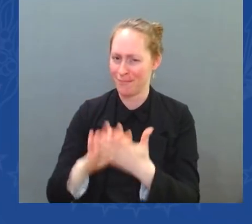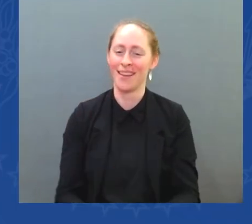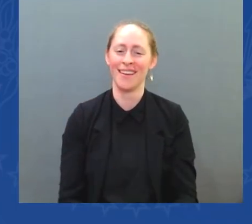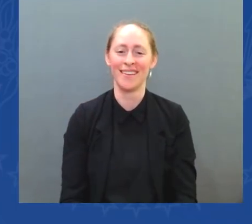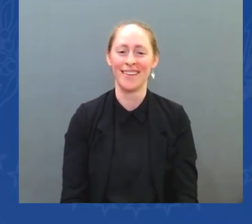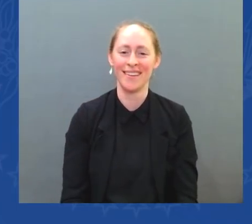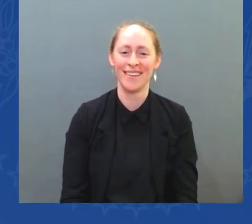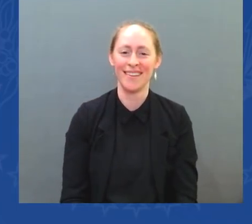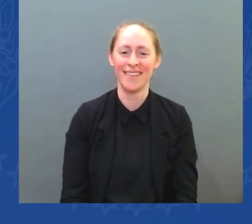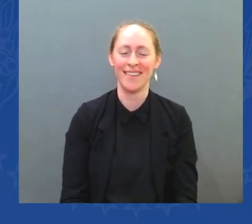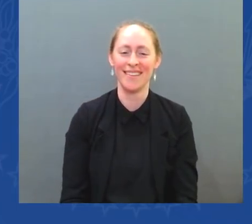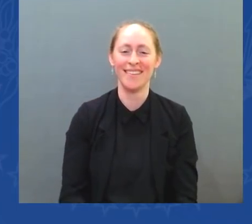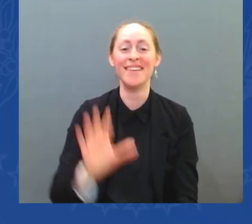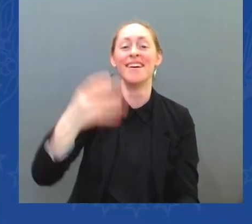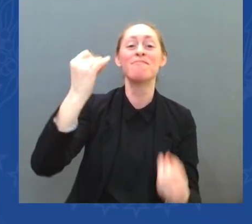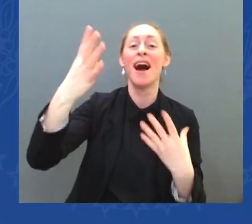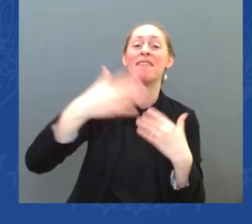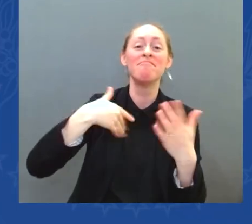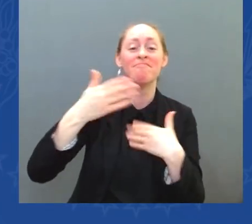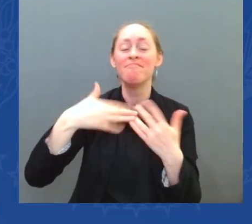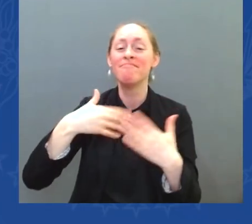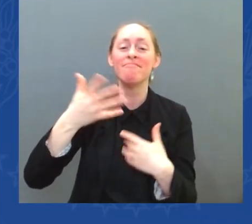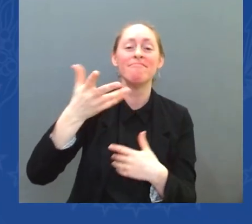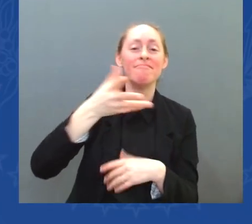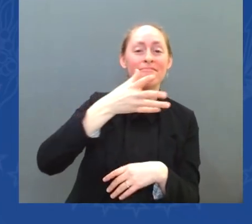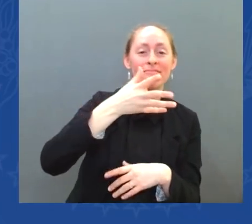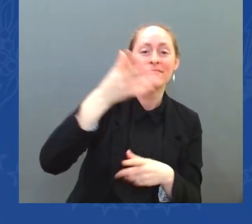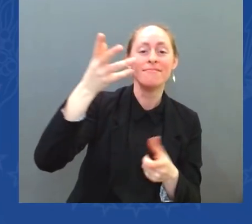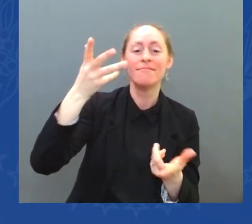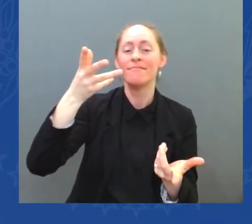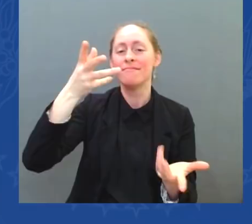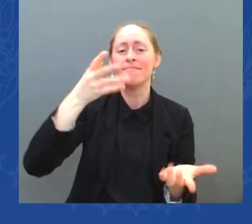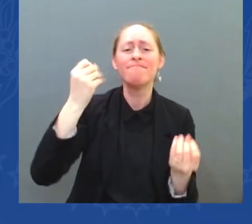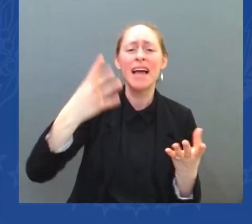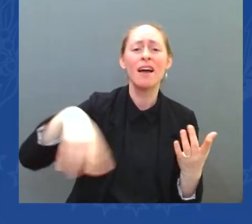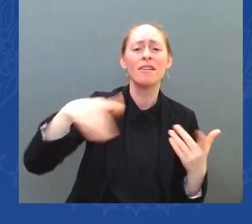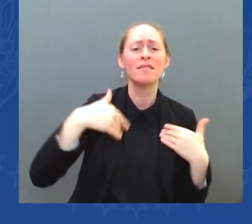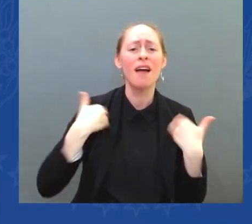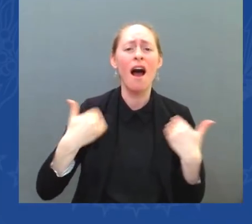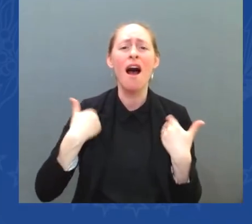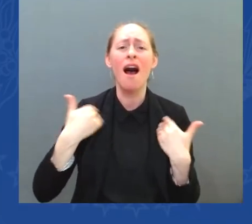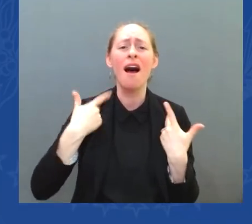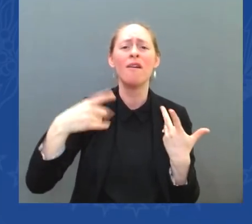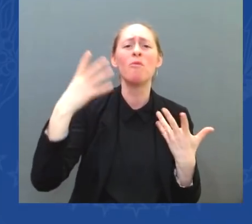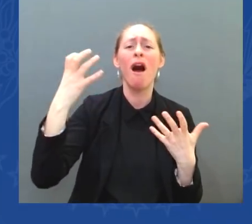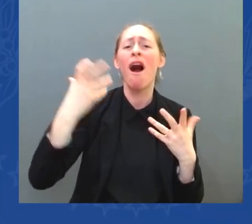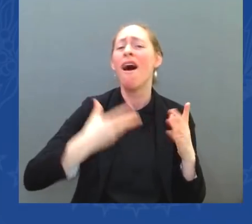There's no job here. I don't have a chance here"? We're changing that.